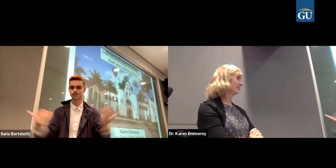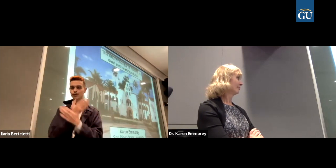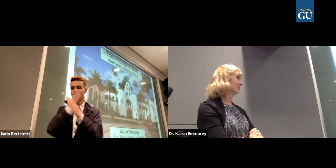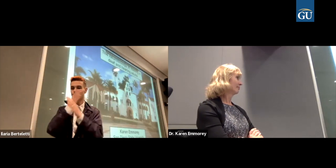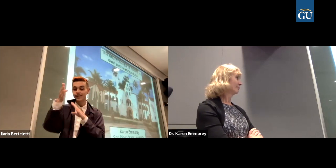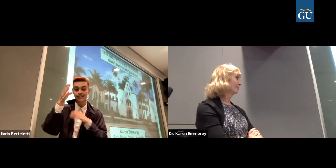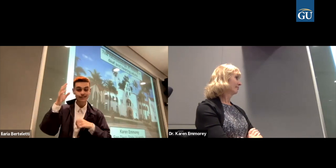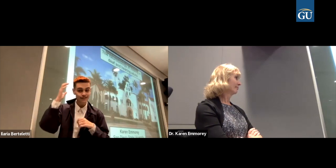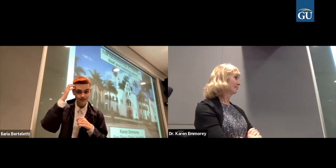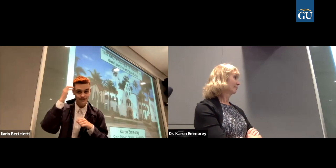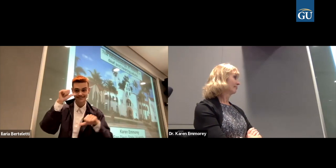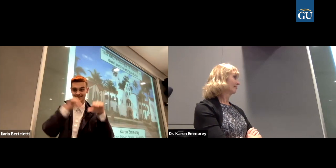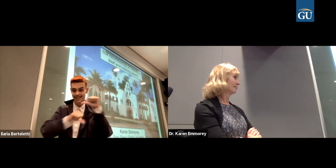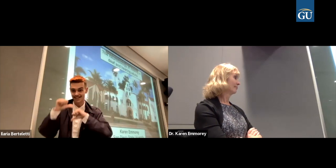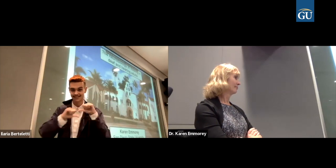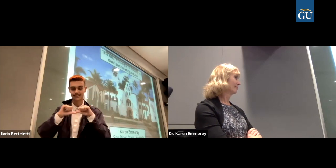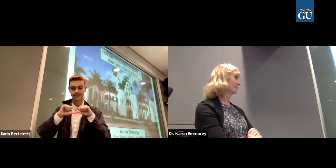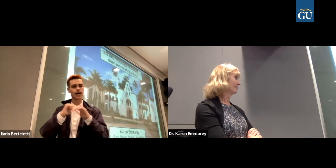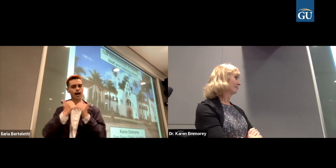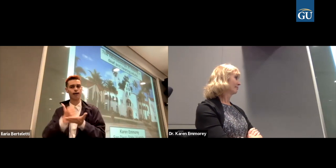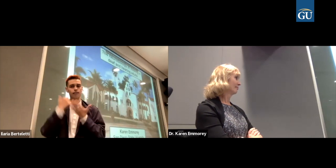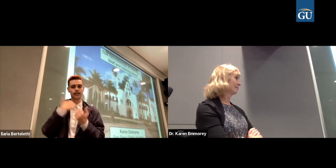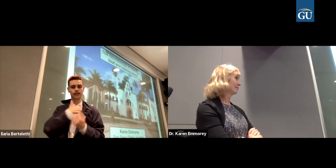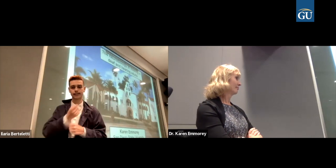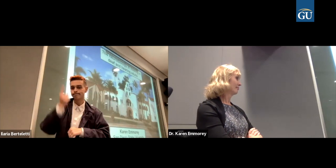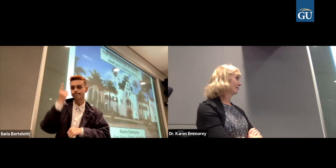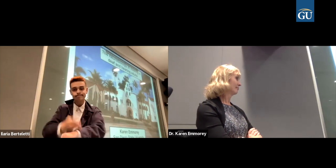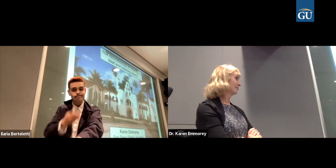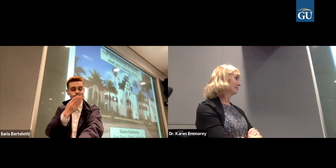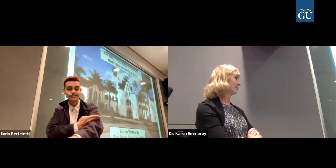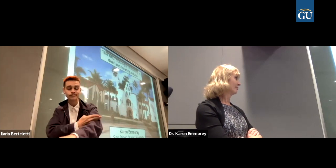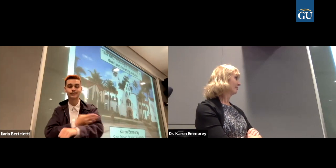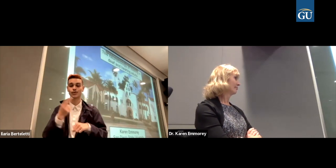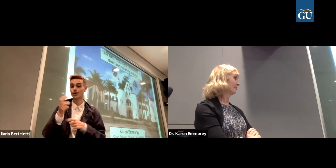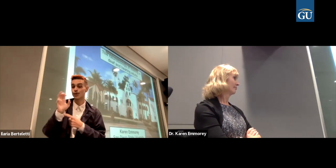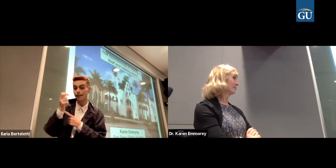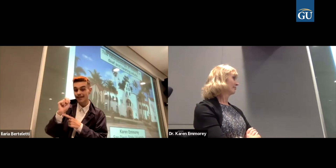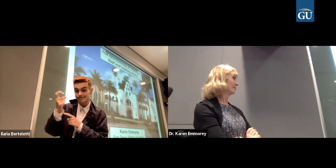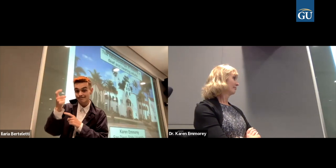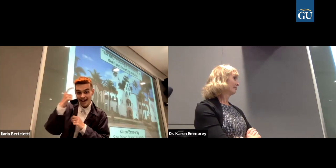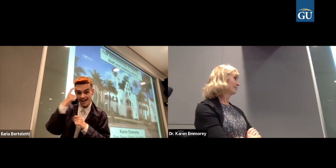educational neuroscience. They increase our understanding of the human mind, this year's